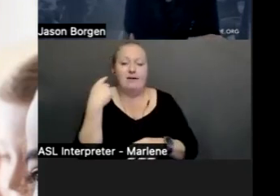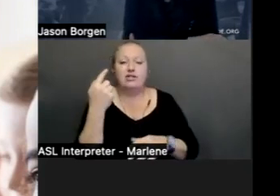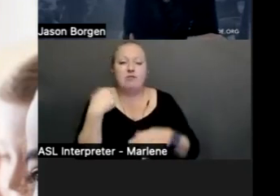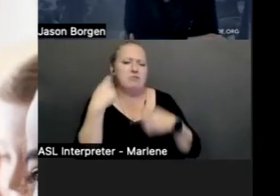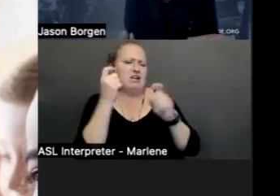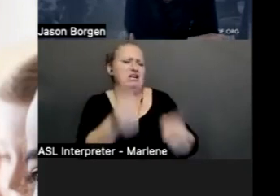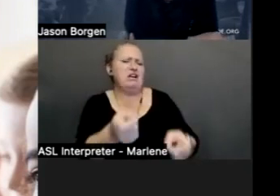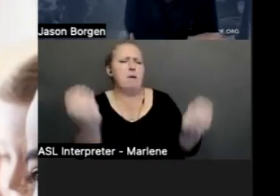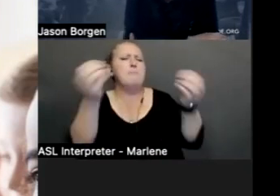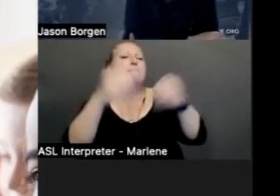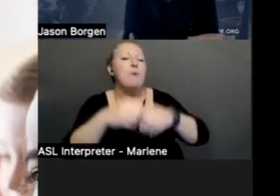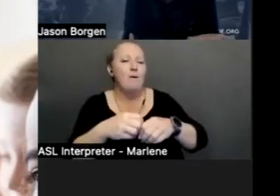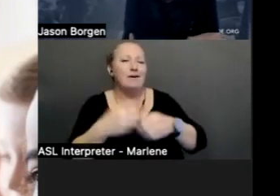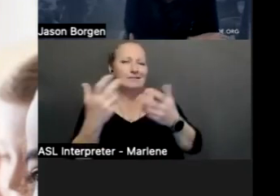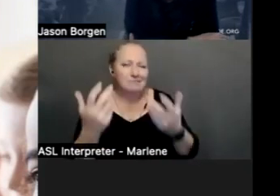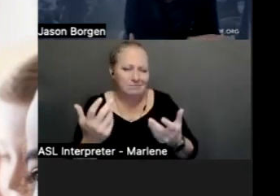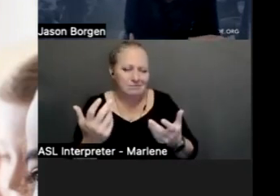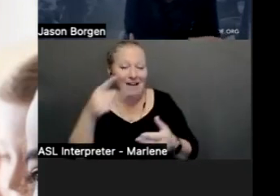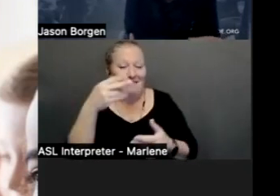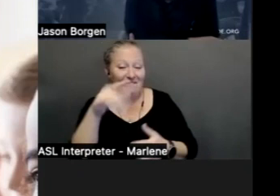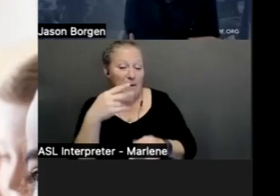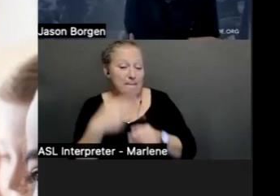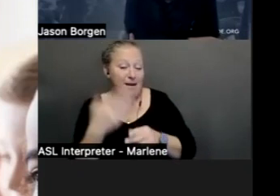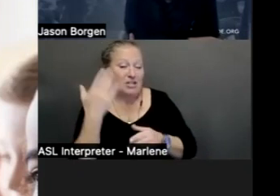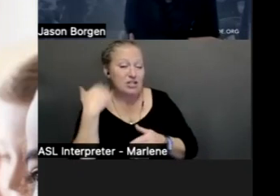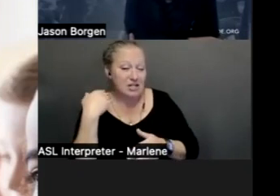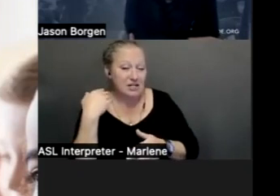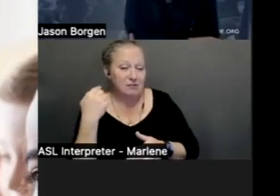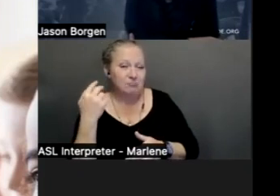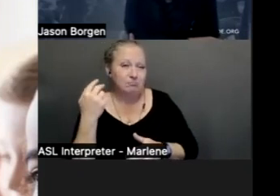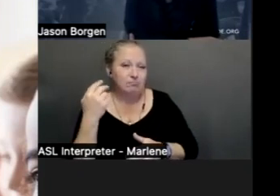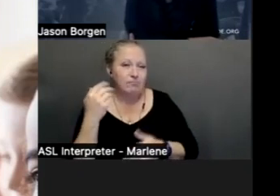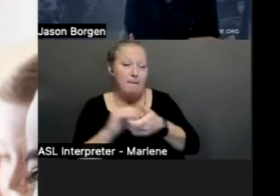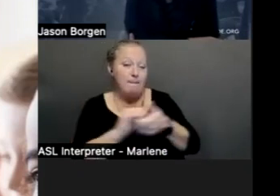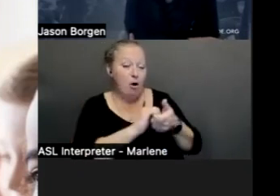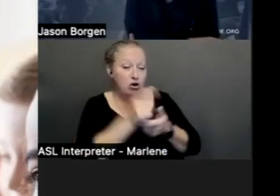them some more. Well, as Phil mentioned earlier, the the partnerships that we've established